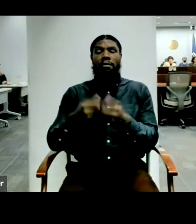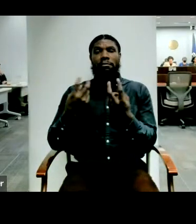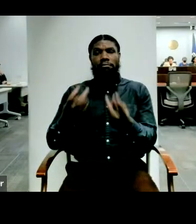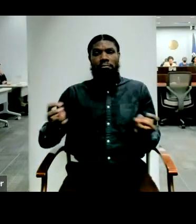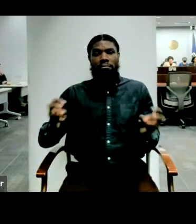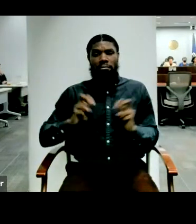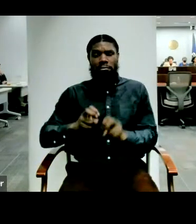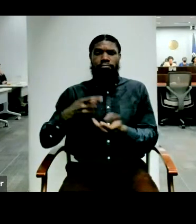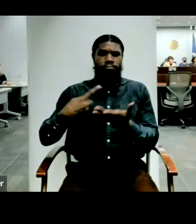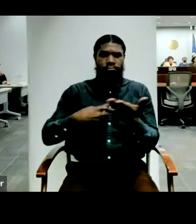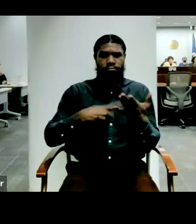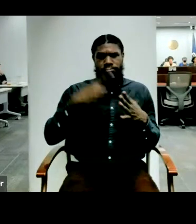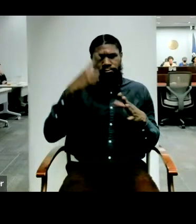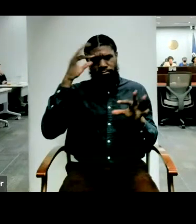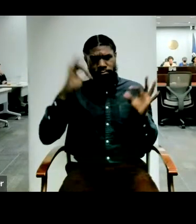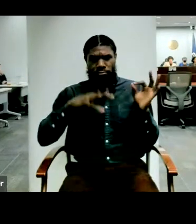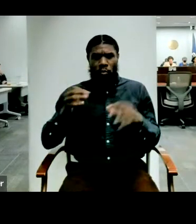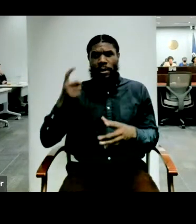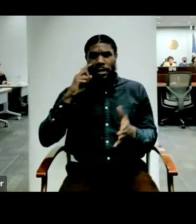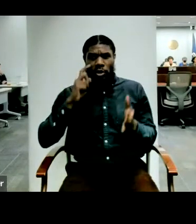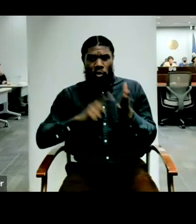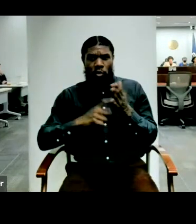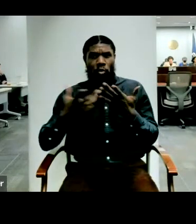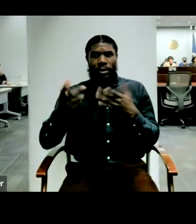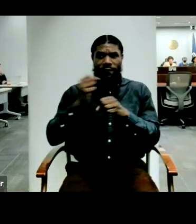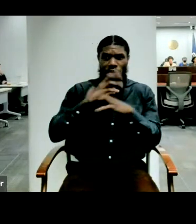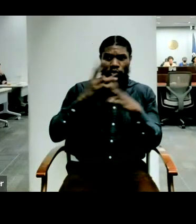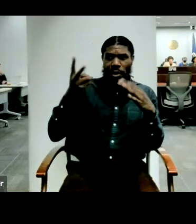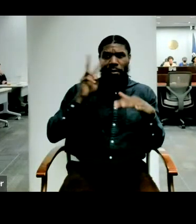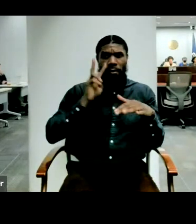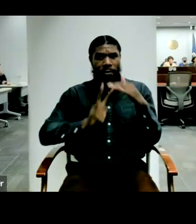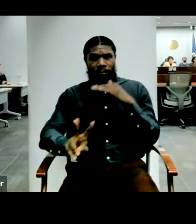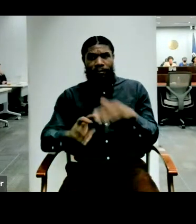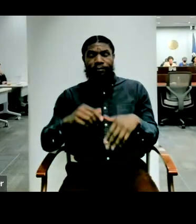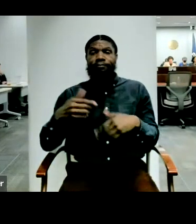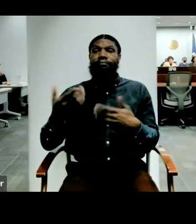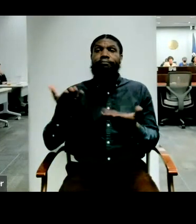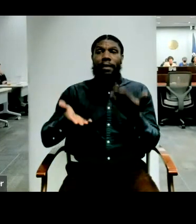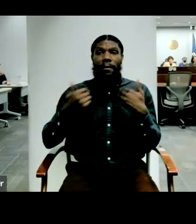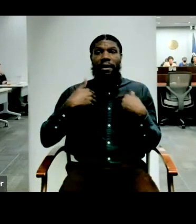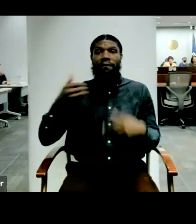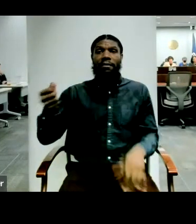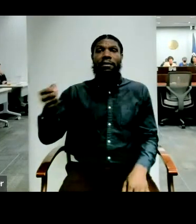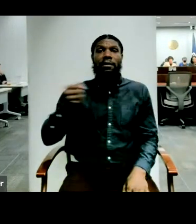What they are seeing, what they are visualizing, what they are and discuss